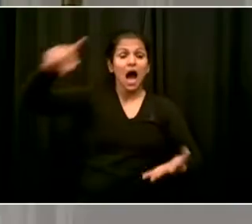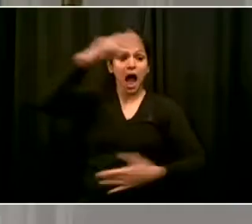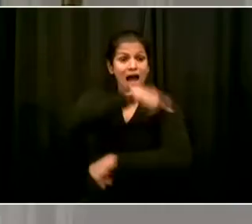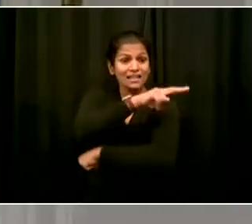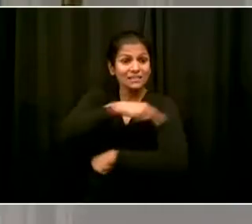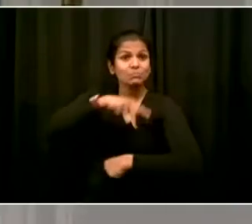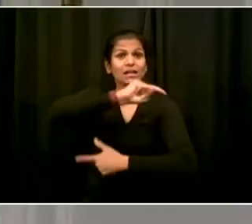TO PROMOTE RESEARCH TO ALSO